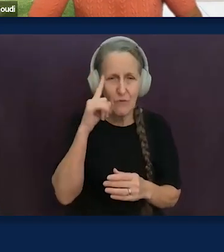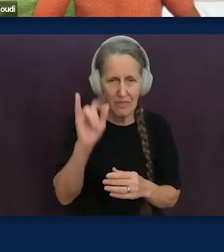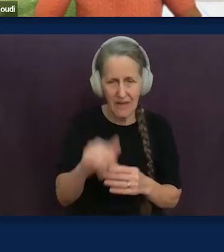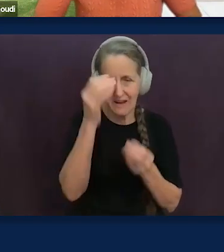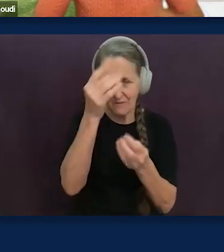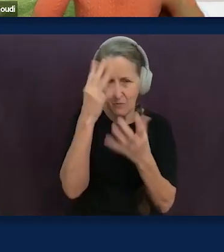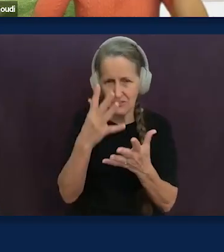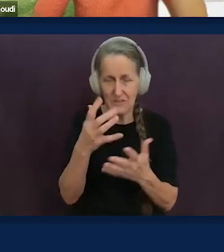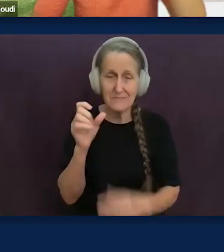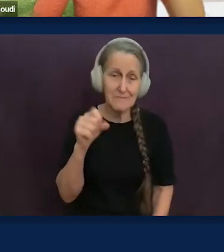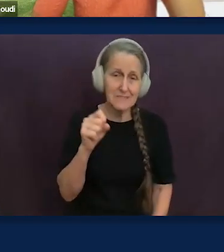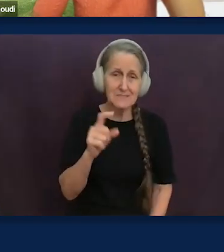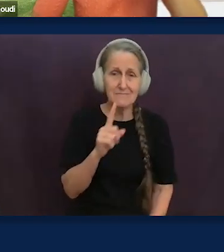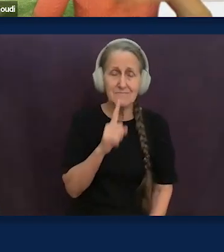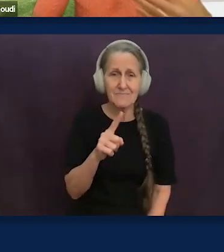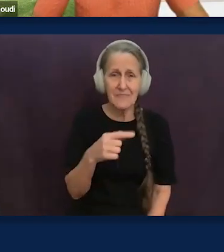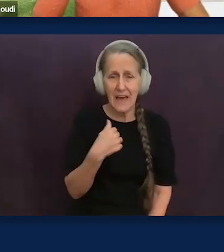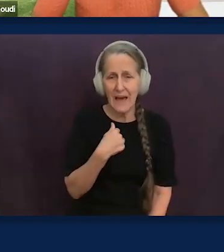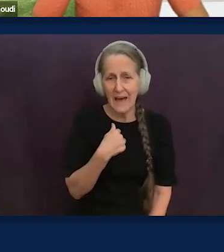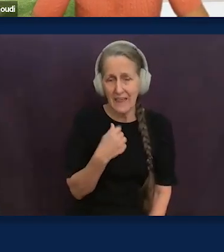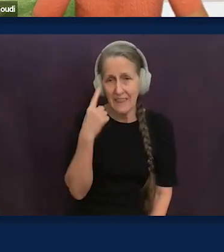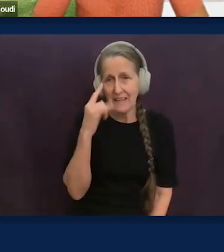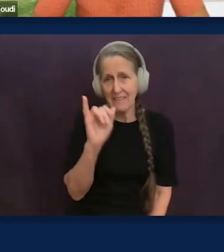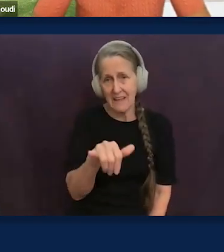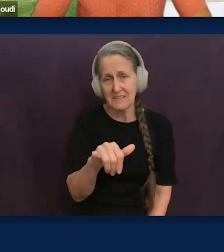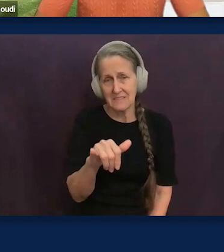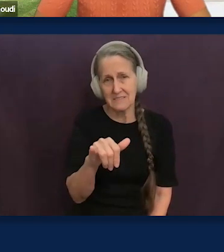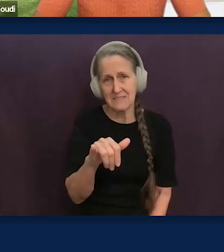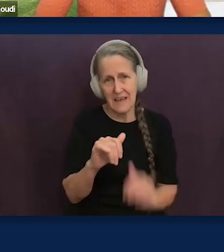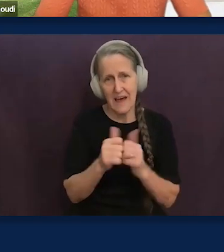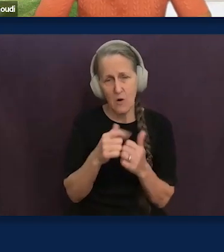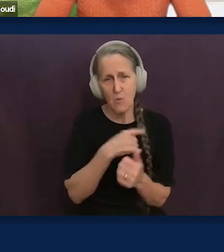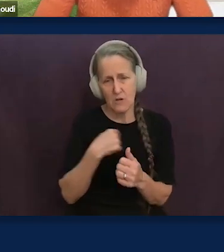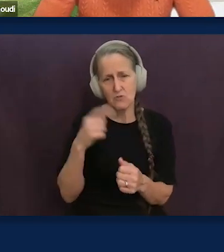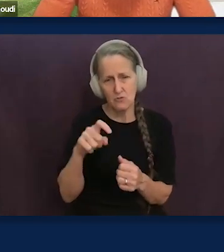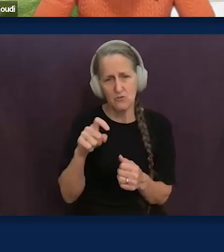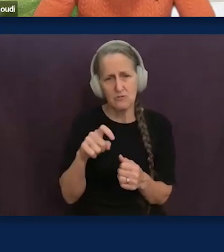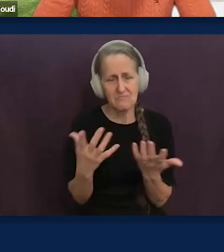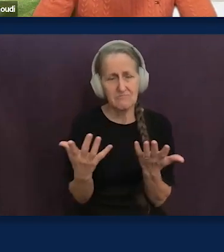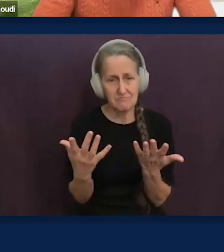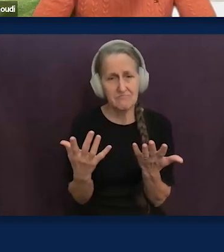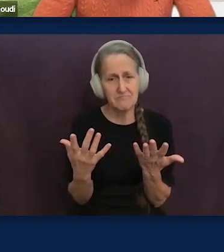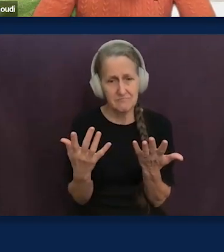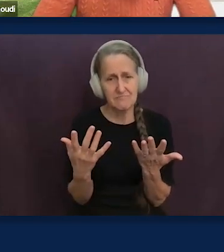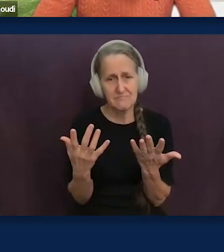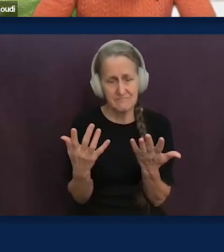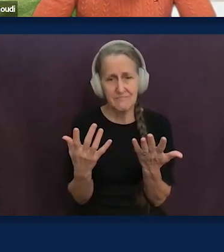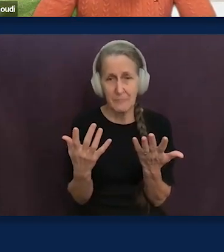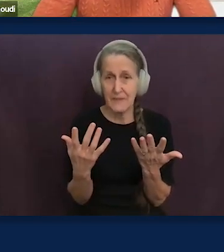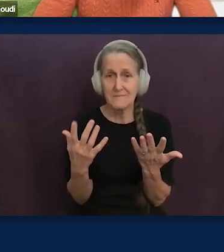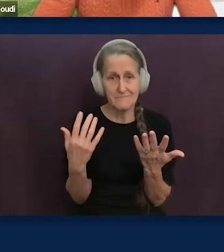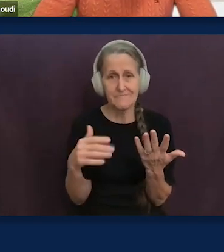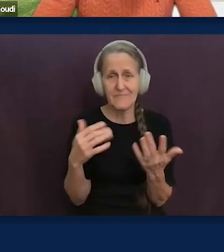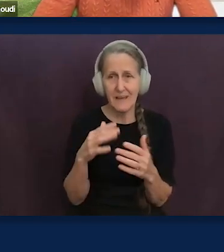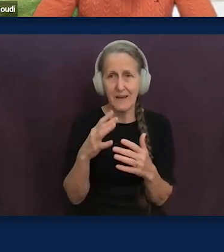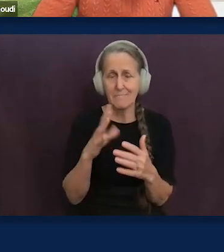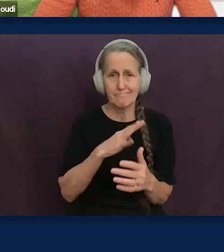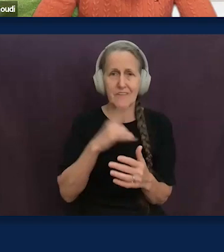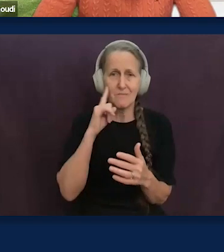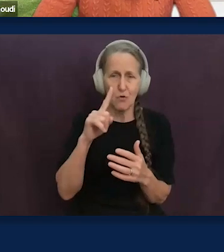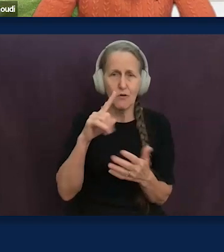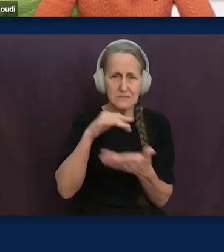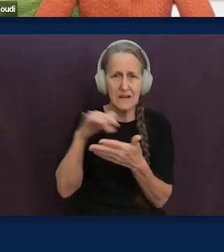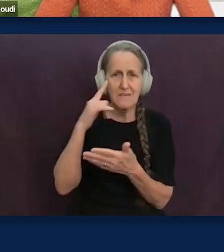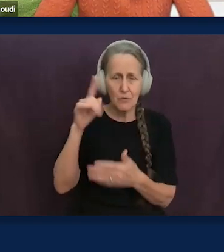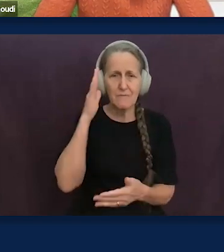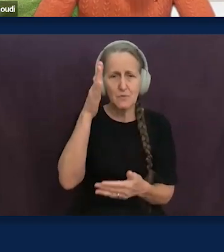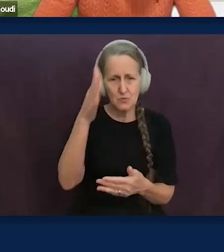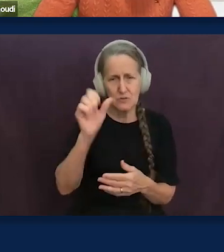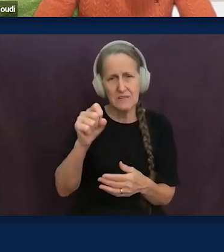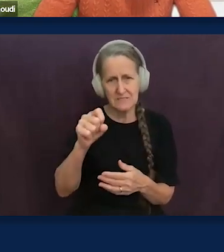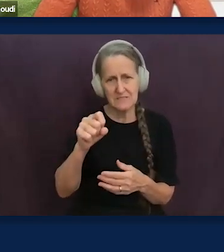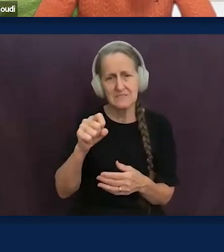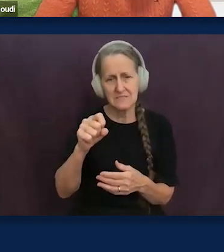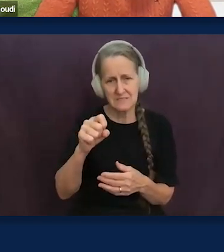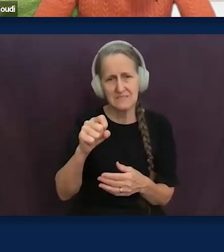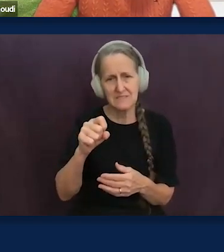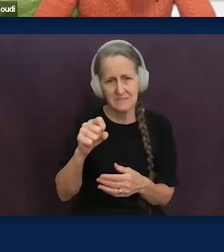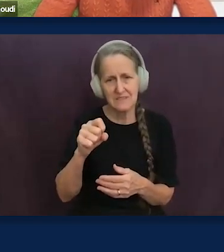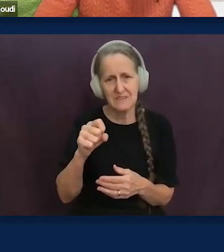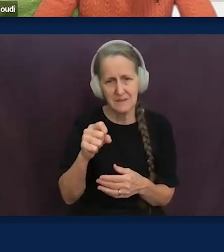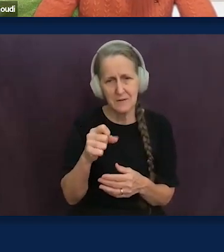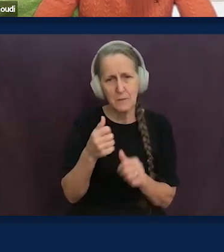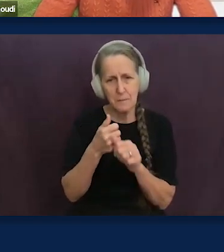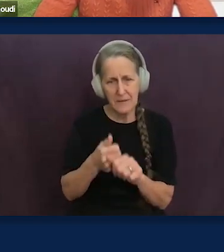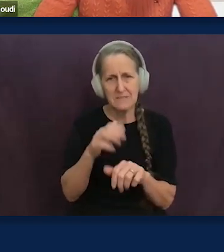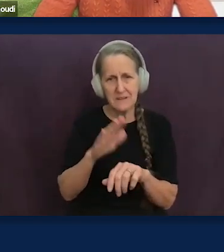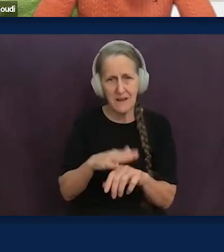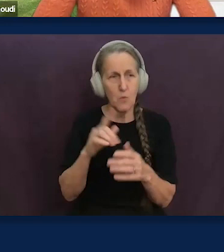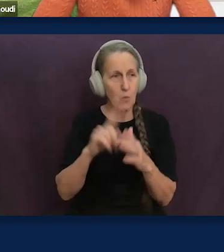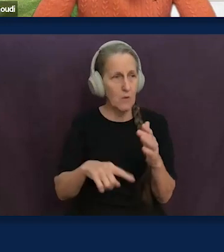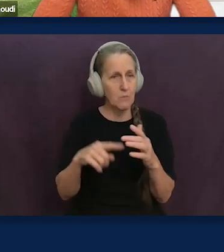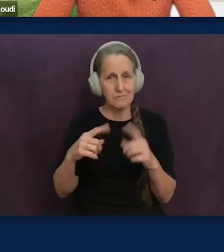So, yes, absolutely, I think that's the way to go. And we should just -- this would be a very good future study from the current -- based on the current literature on this topic.